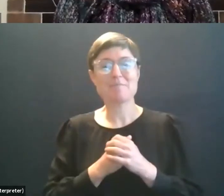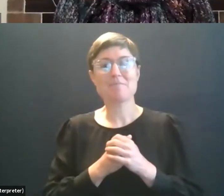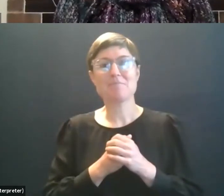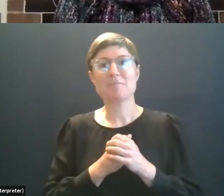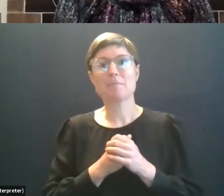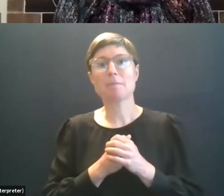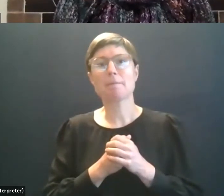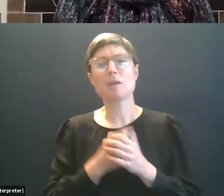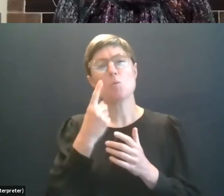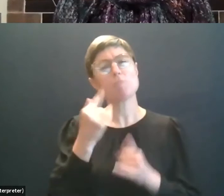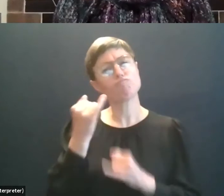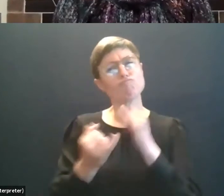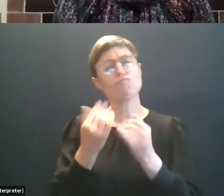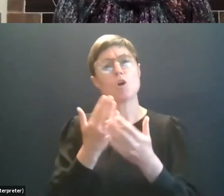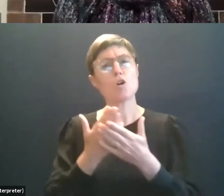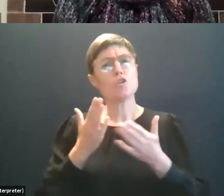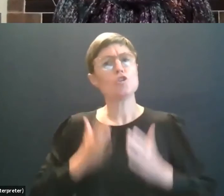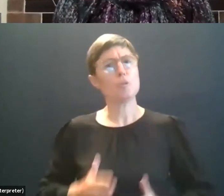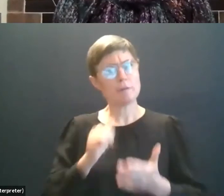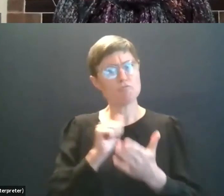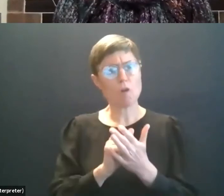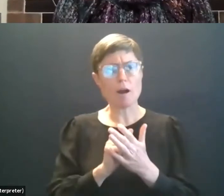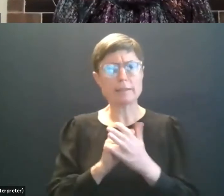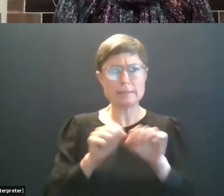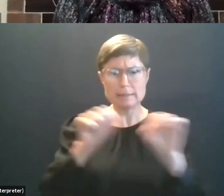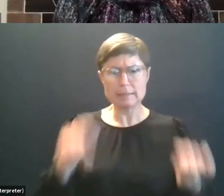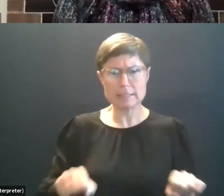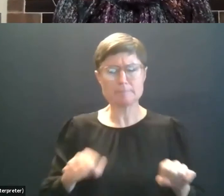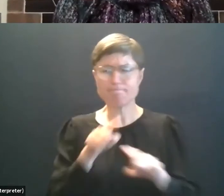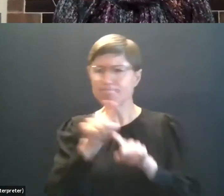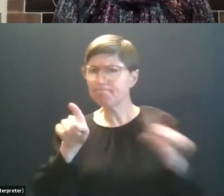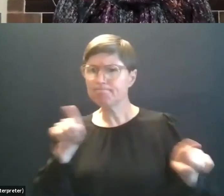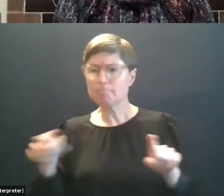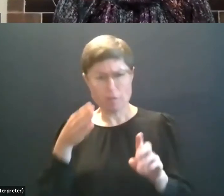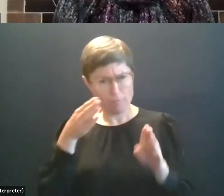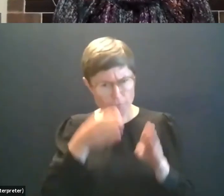rights framework in that it is focused on the individual. And that can set up a tension